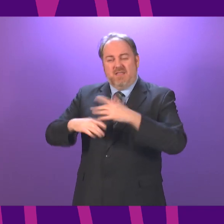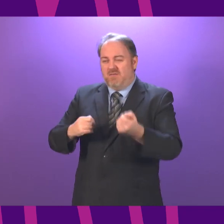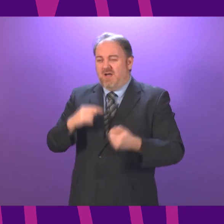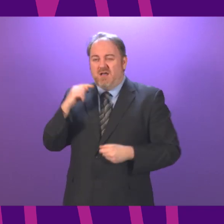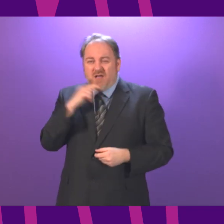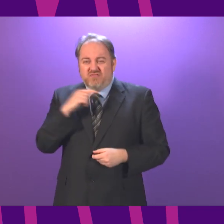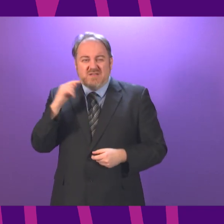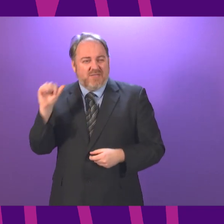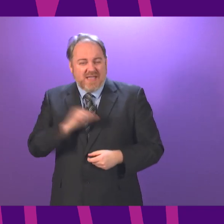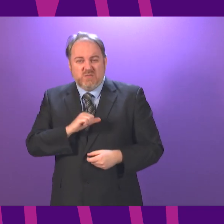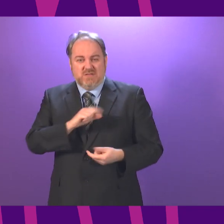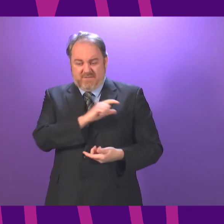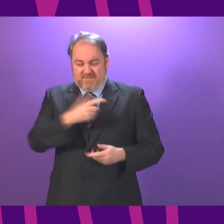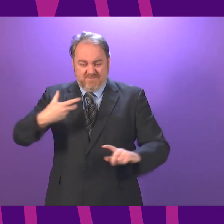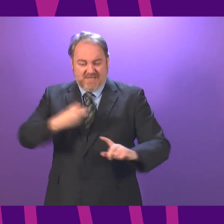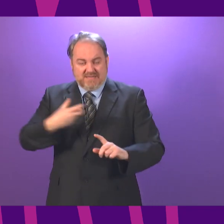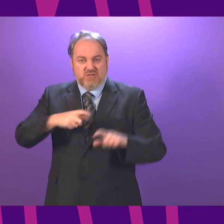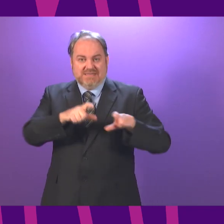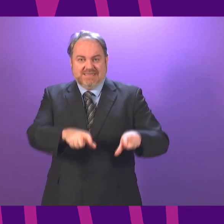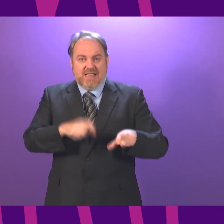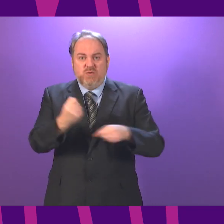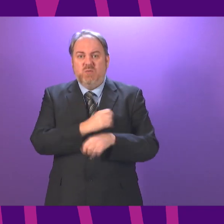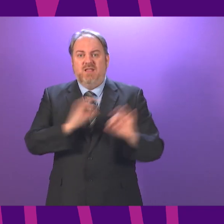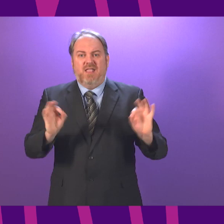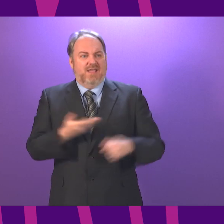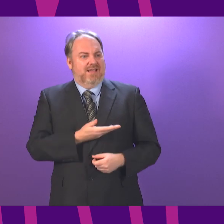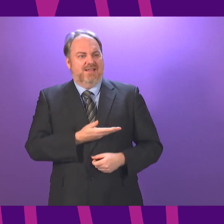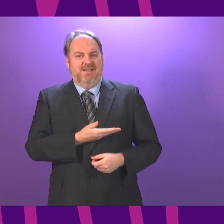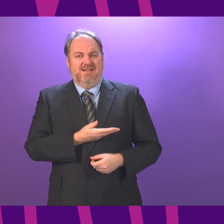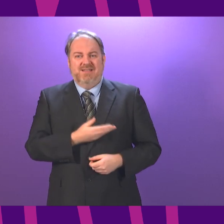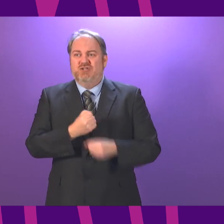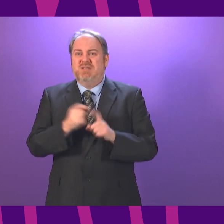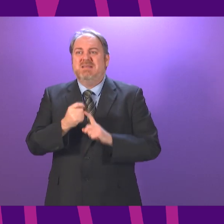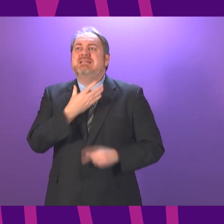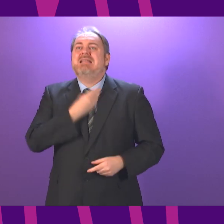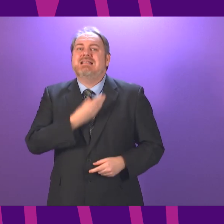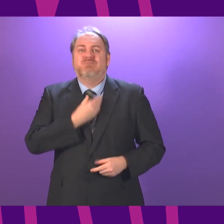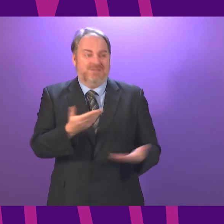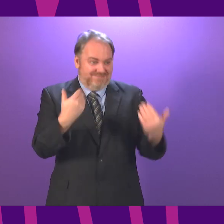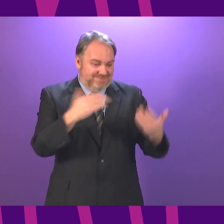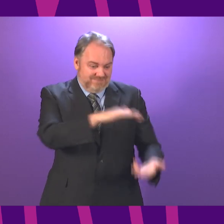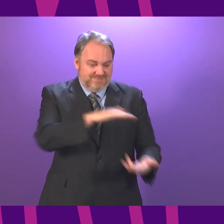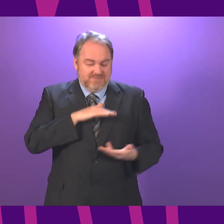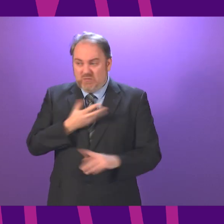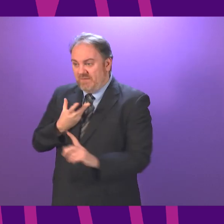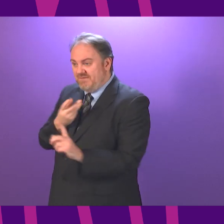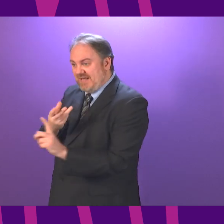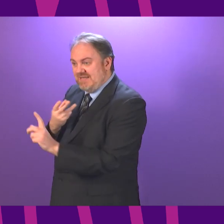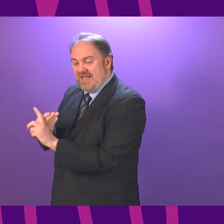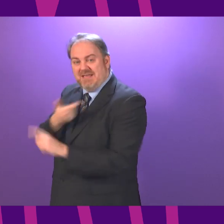for weeks while GPs are desperate to get their hands on them. We asked last week when all over-80s would get their letter notifying them of when they